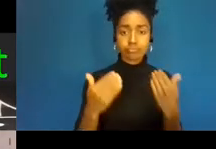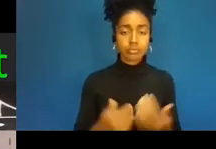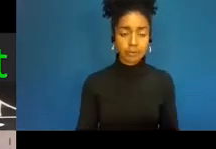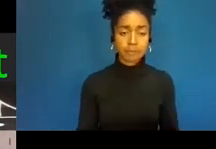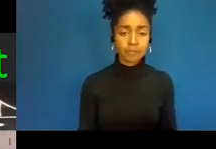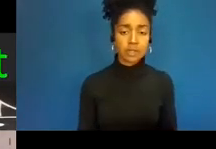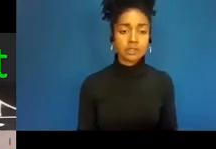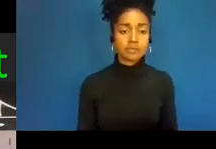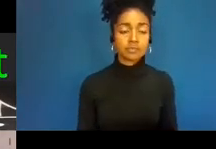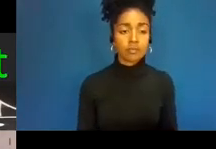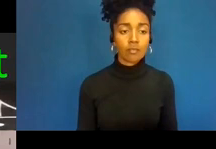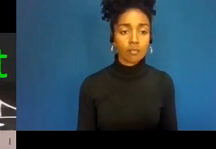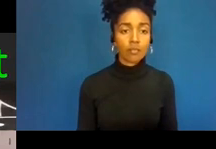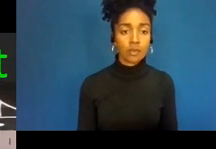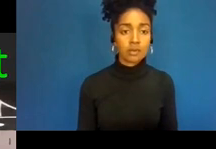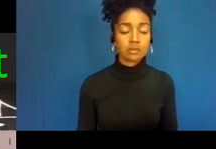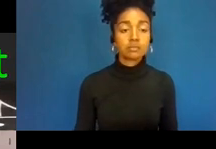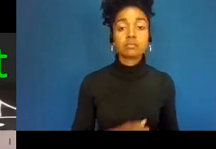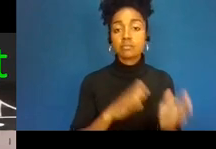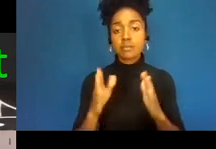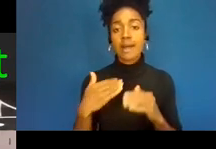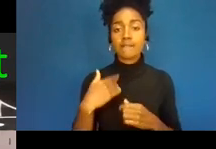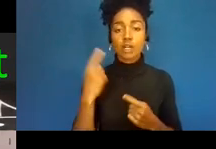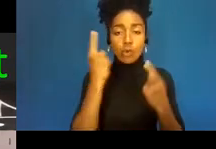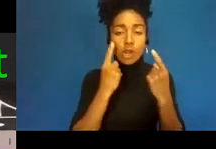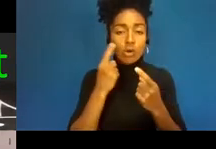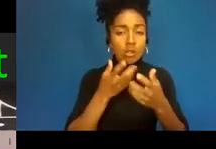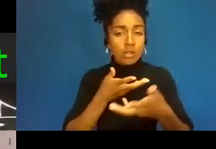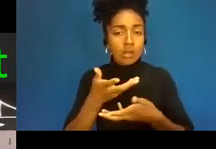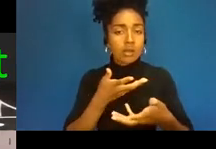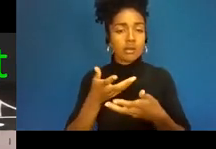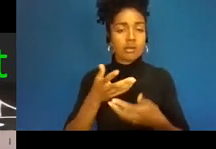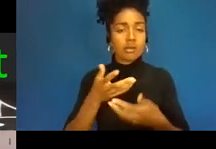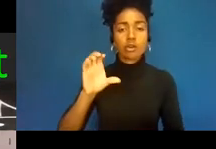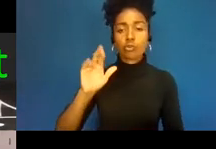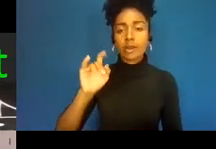And then we have critical engagement, and this ethic, you know, it takes--